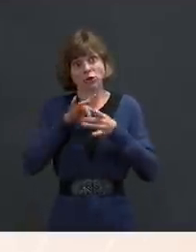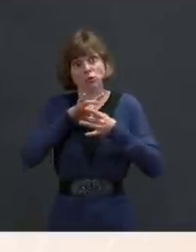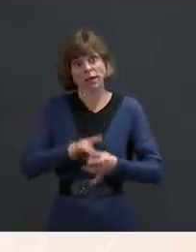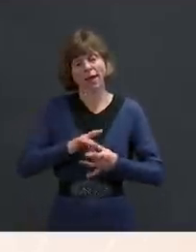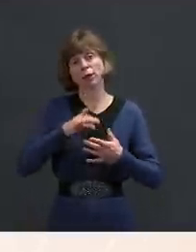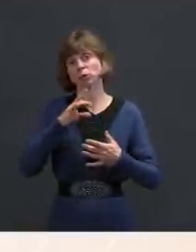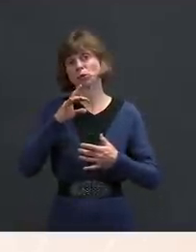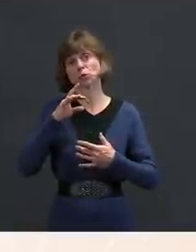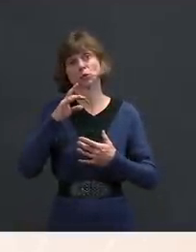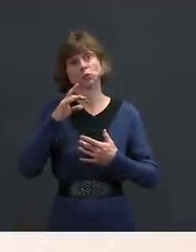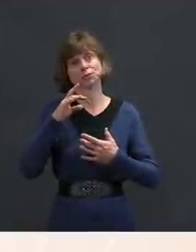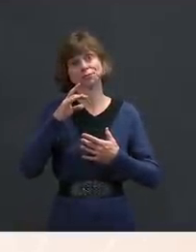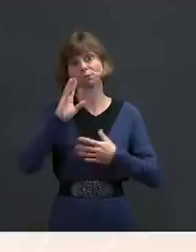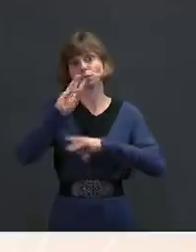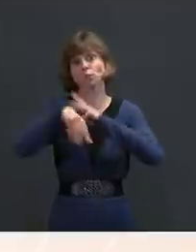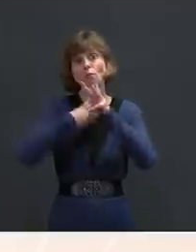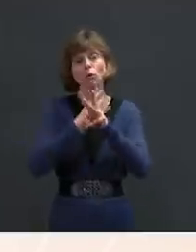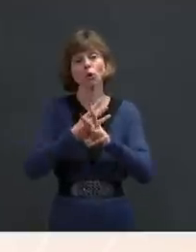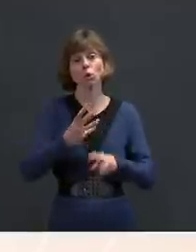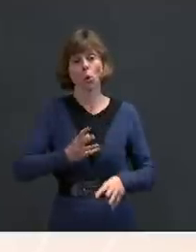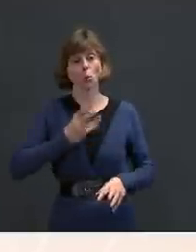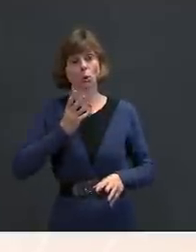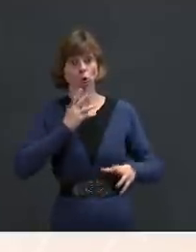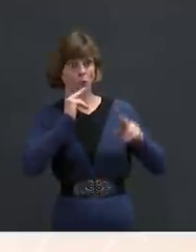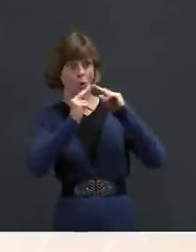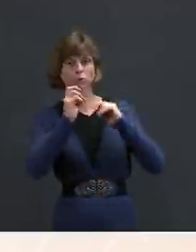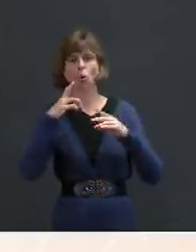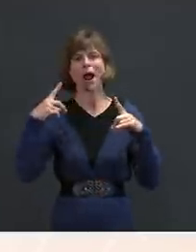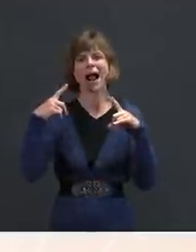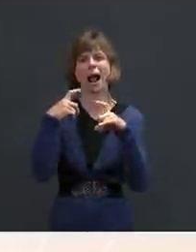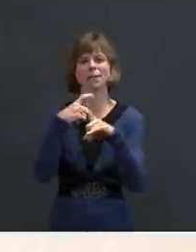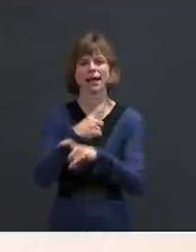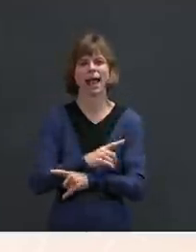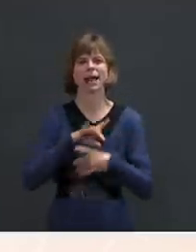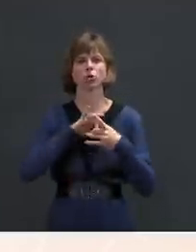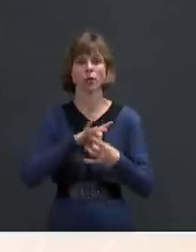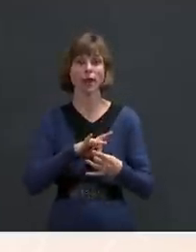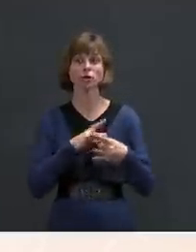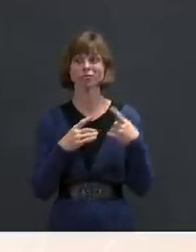where there's a complicated relationship -- I think he fully expected there might be some criticism.